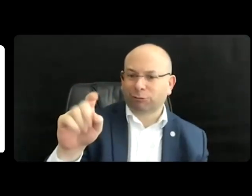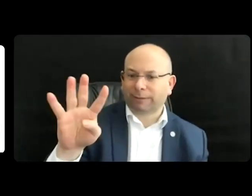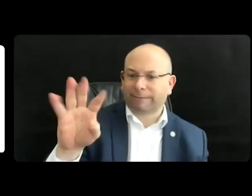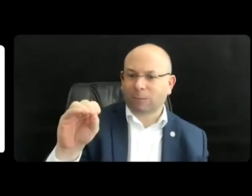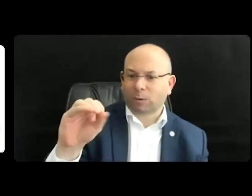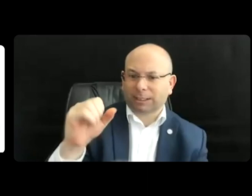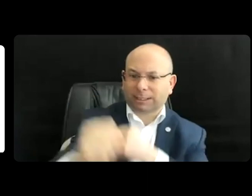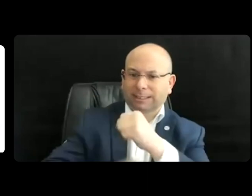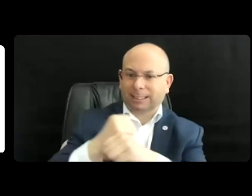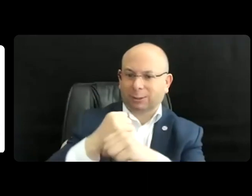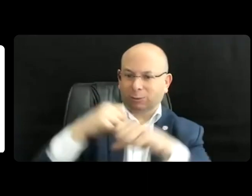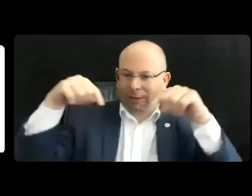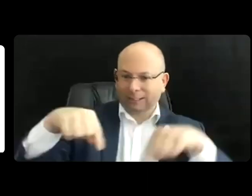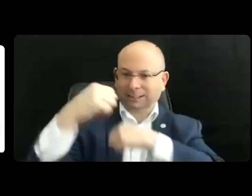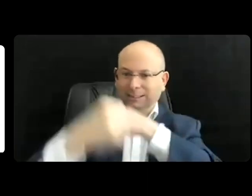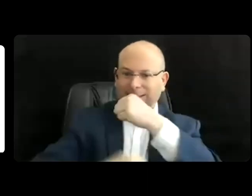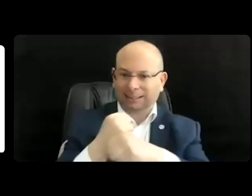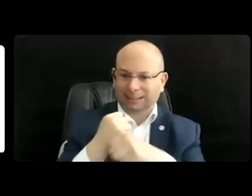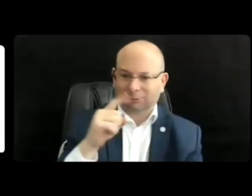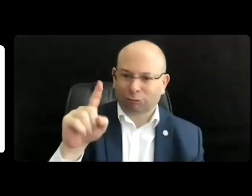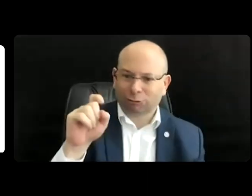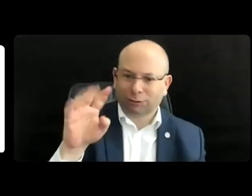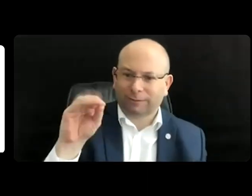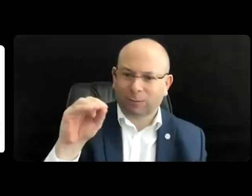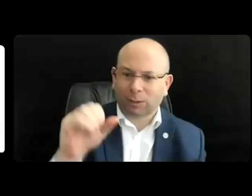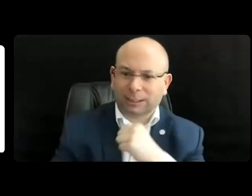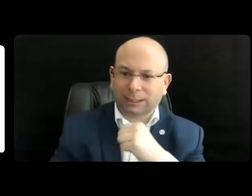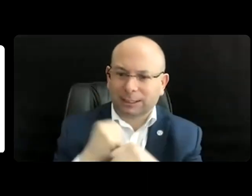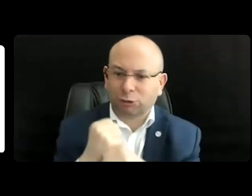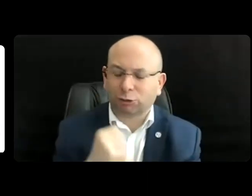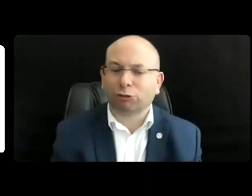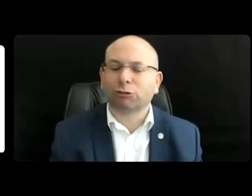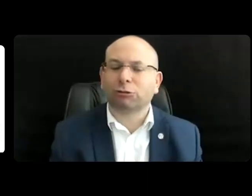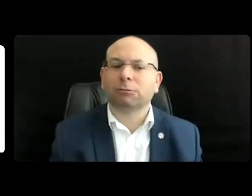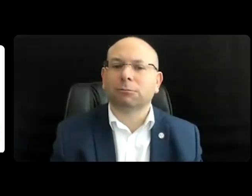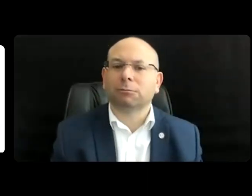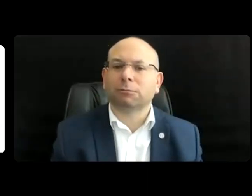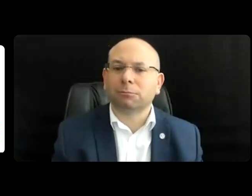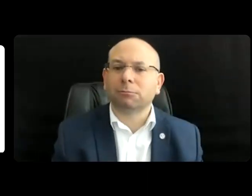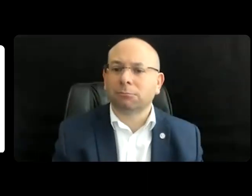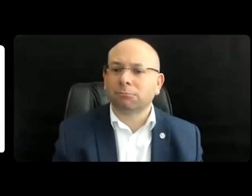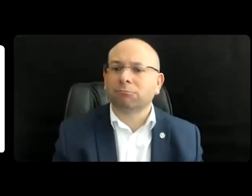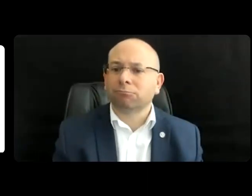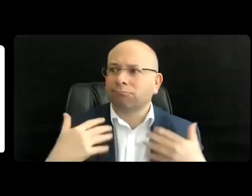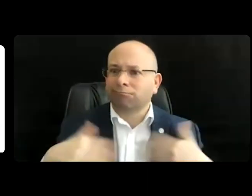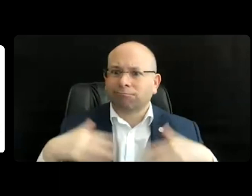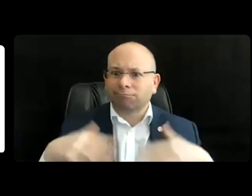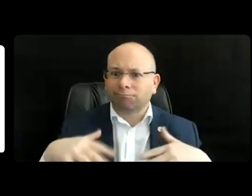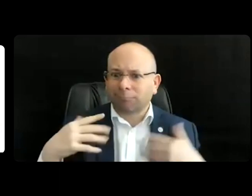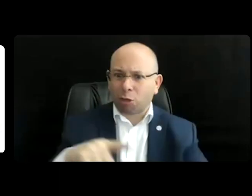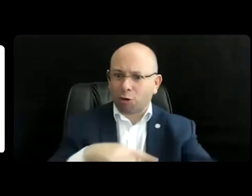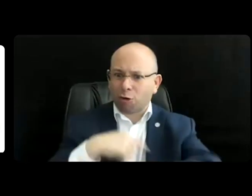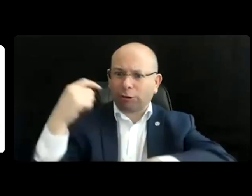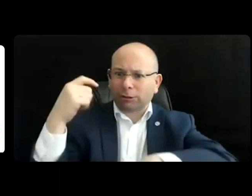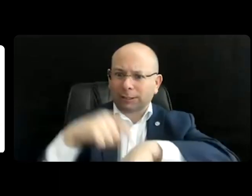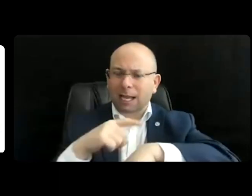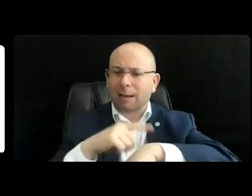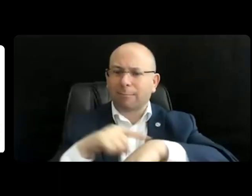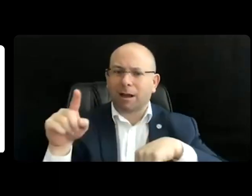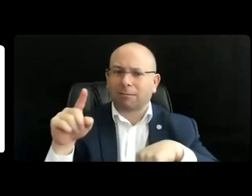And in NAD's 140-year history, this is the first virtual event like this.